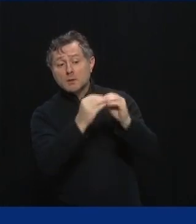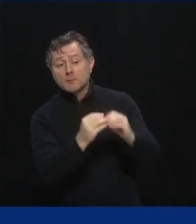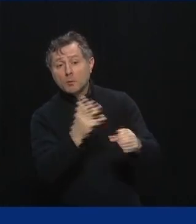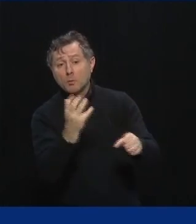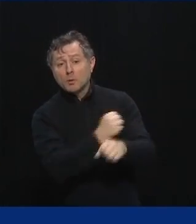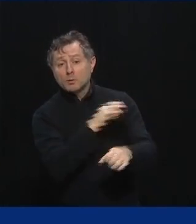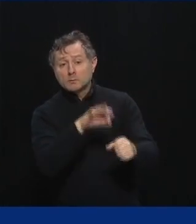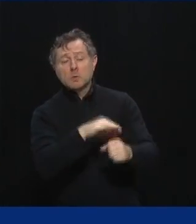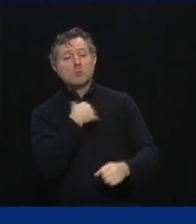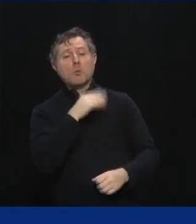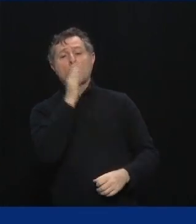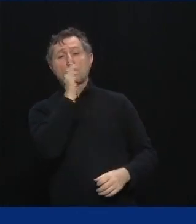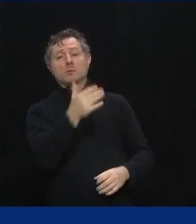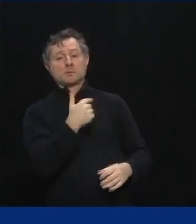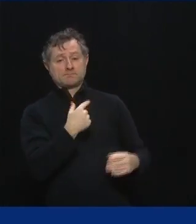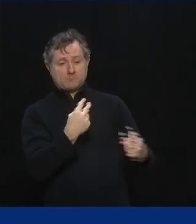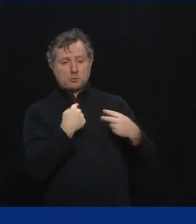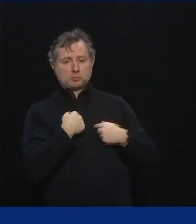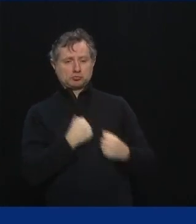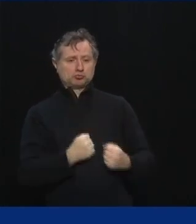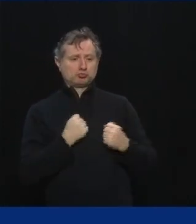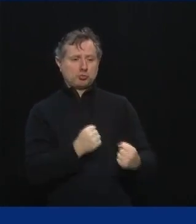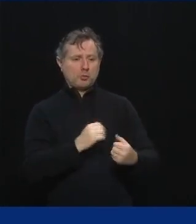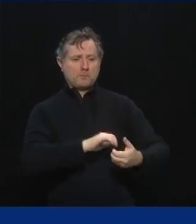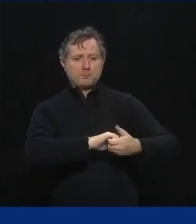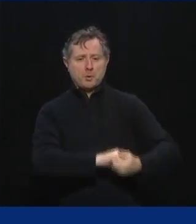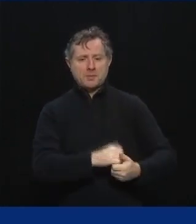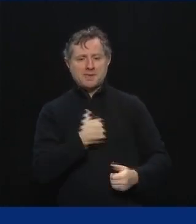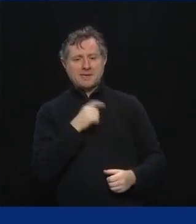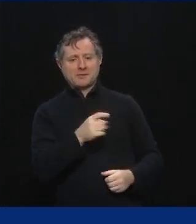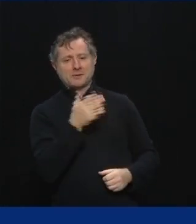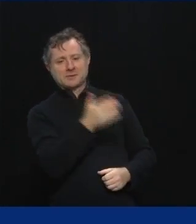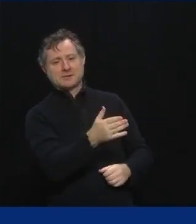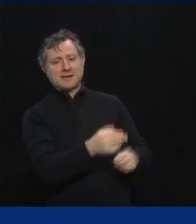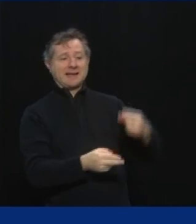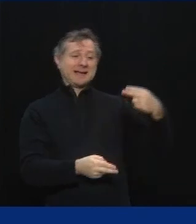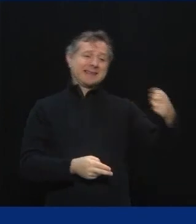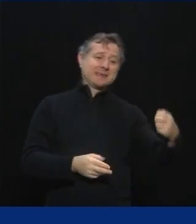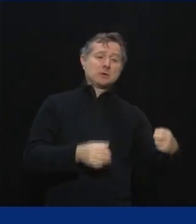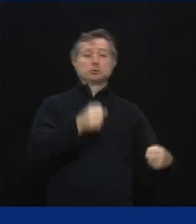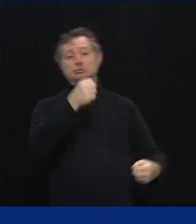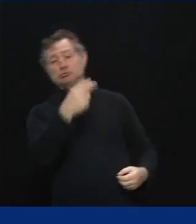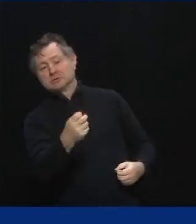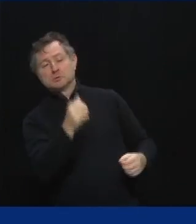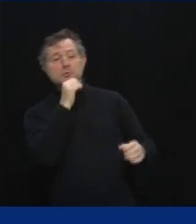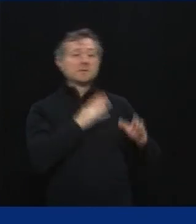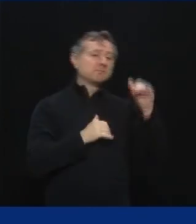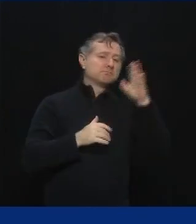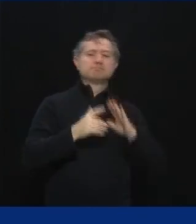MY POSITION IS I WILL SUPPORT WHOEVER EMERGES FROM THAT ELECTION AND THELT CONSIDER ME A STRONG PARTNER BECAUSE I NEED